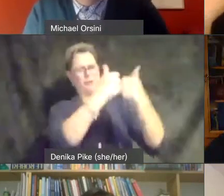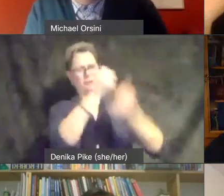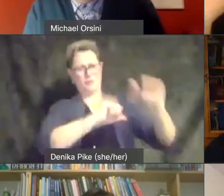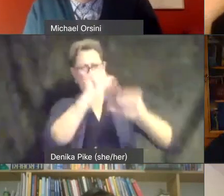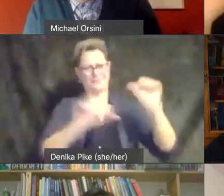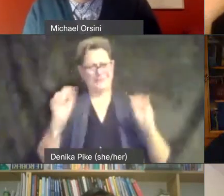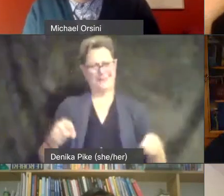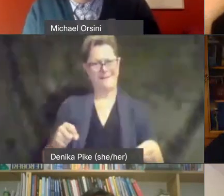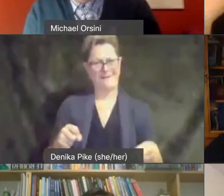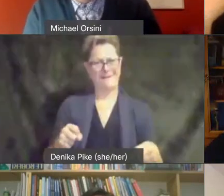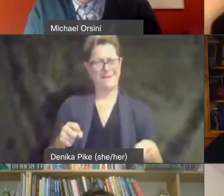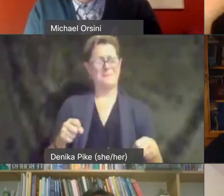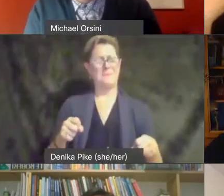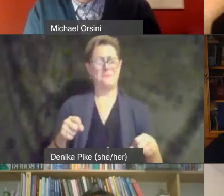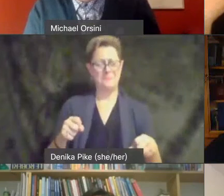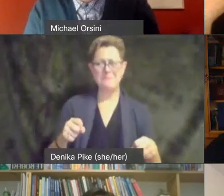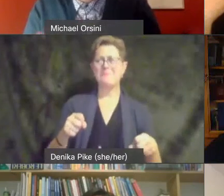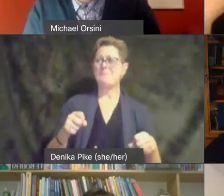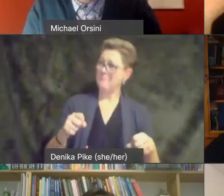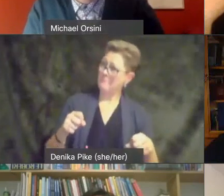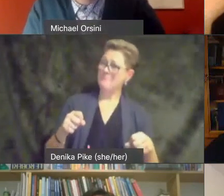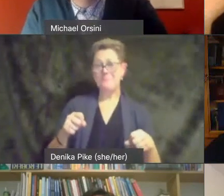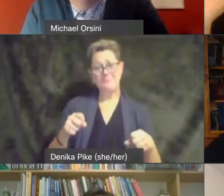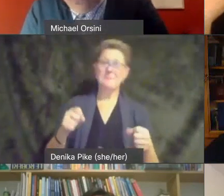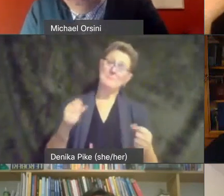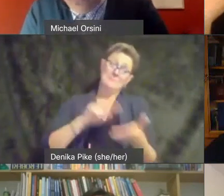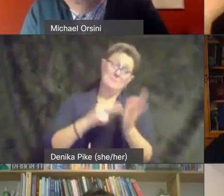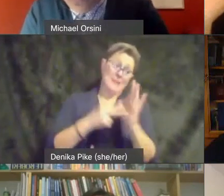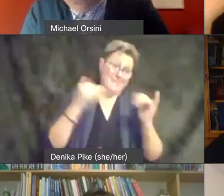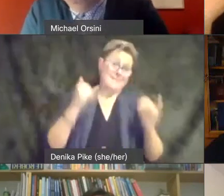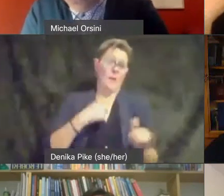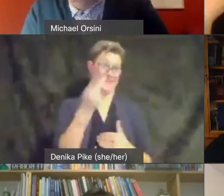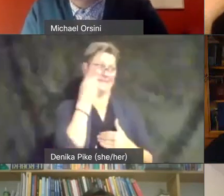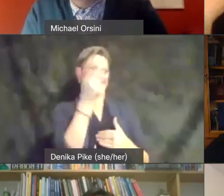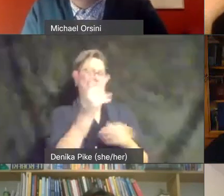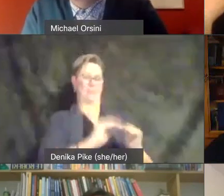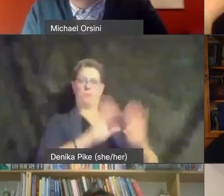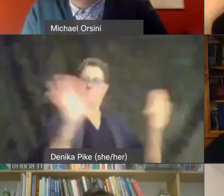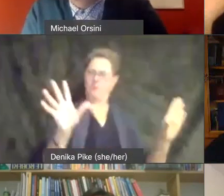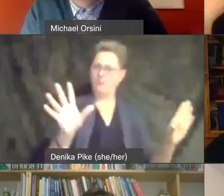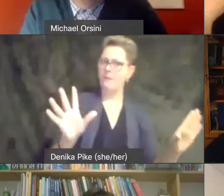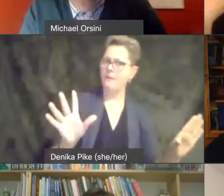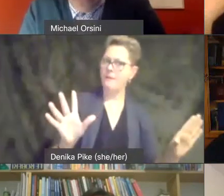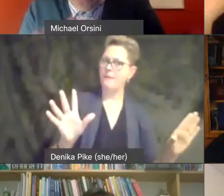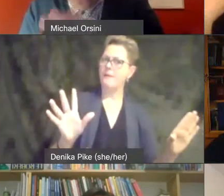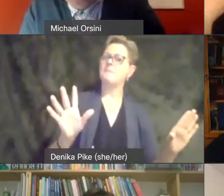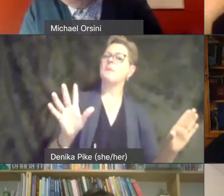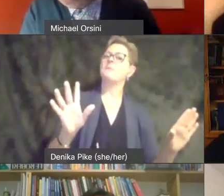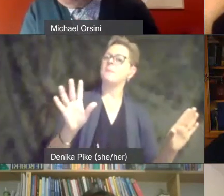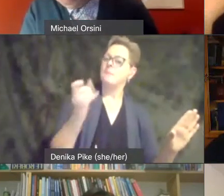It's, it really has had this this kind of dark effect and we're sort of still living at the residue of that.